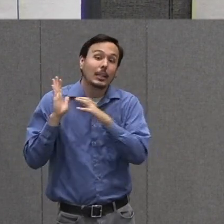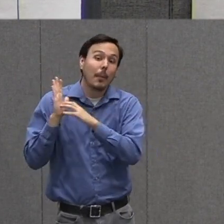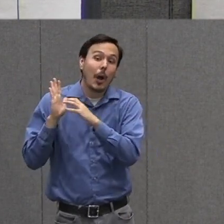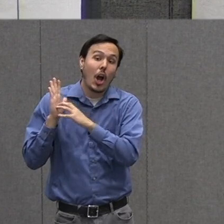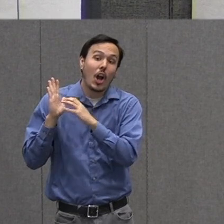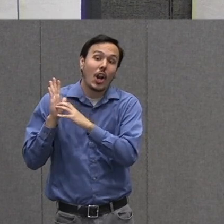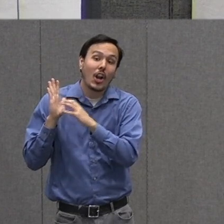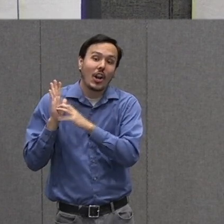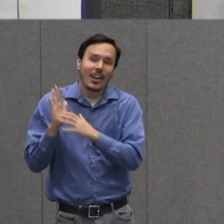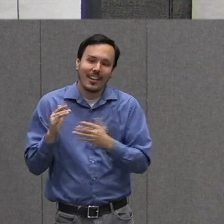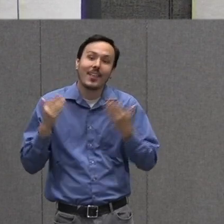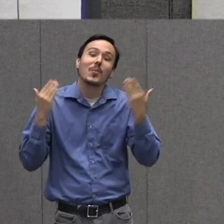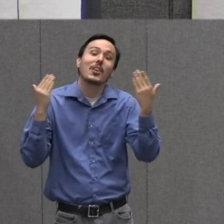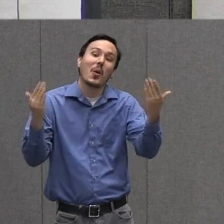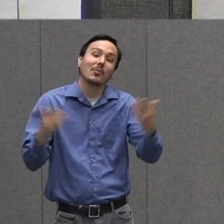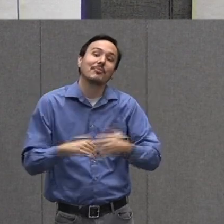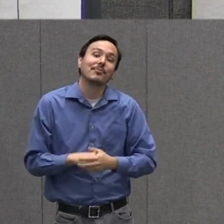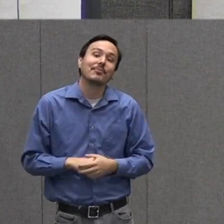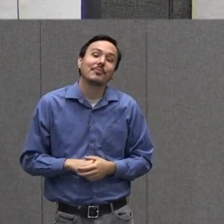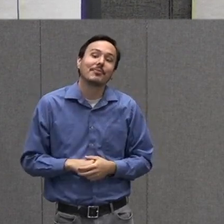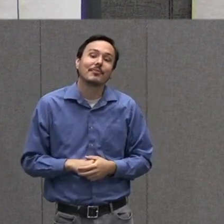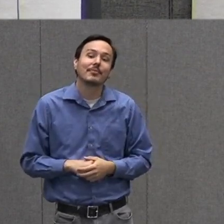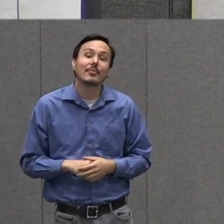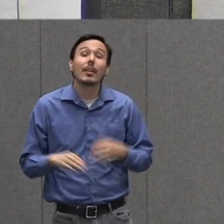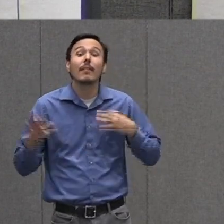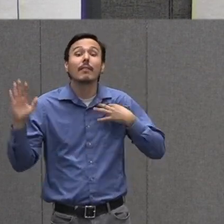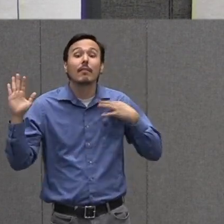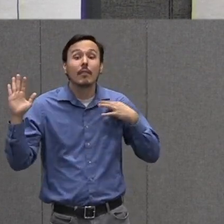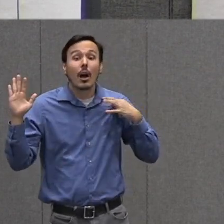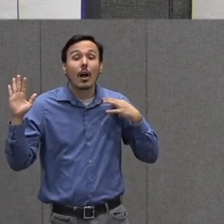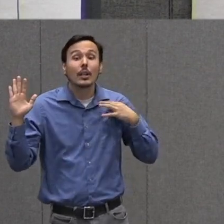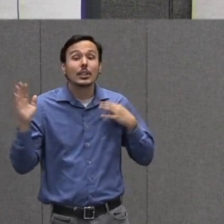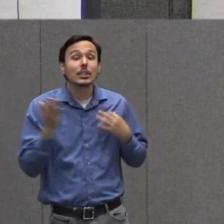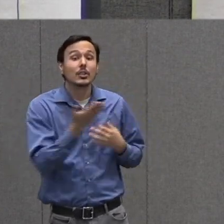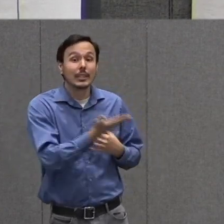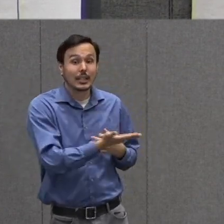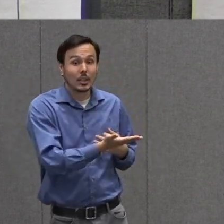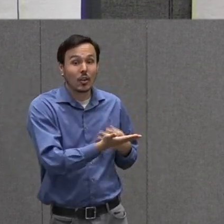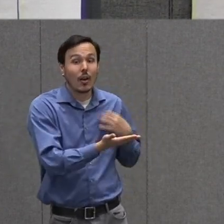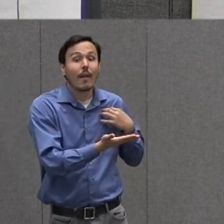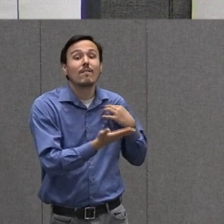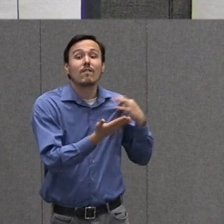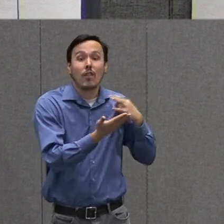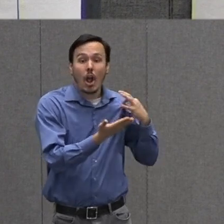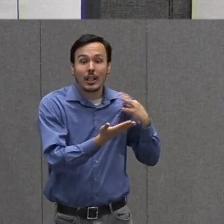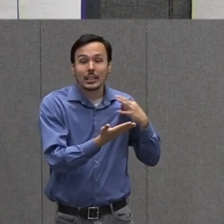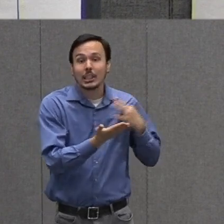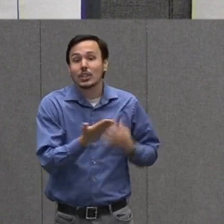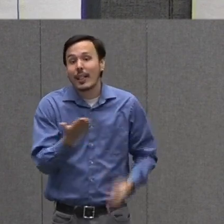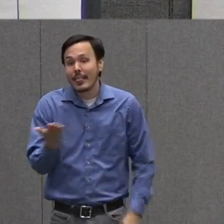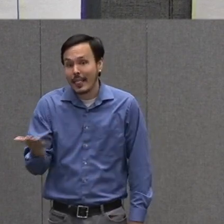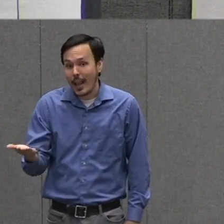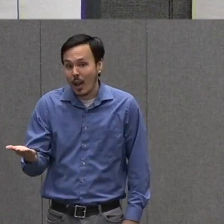Here we go. Volunteers here, volunteers there.